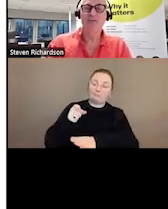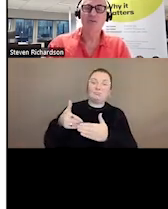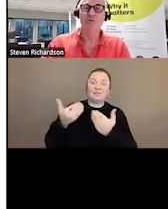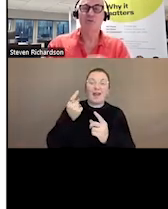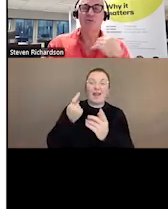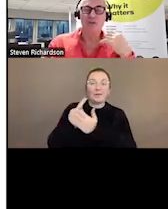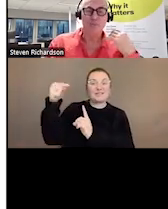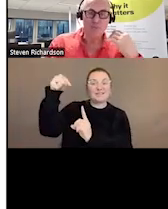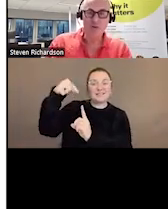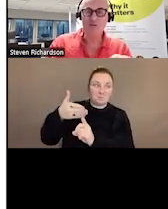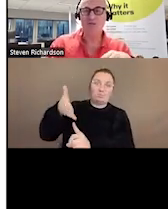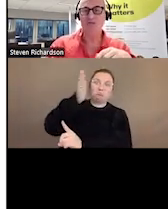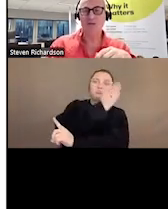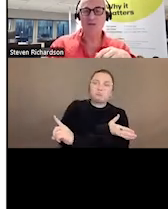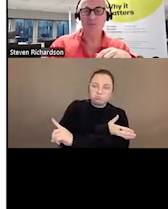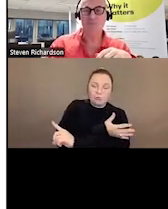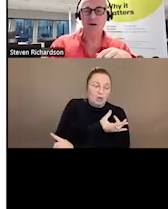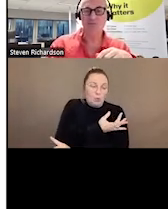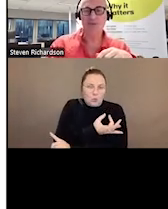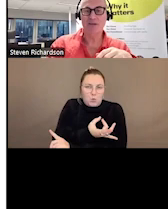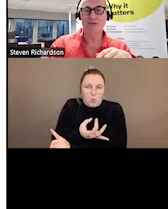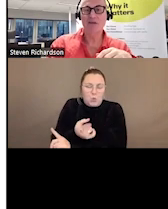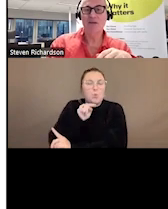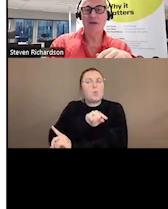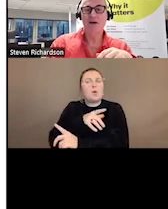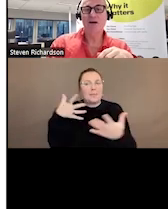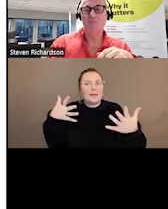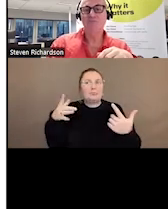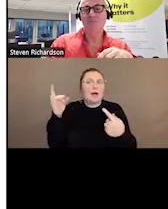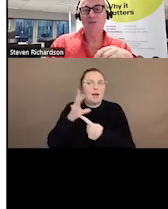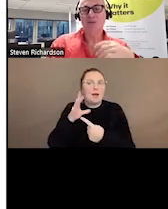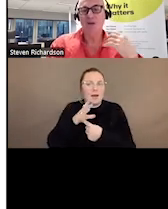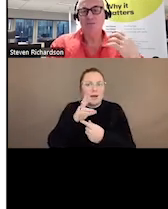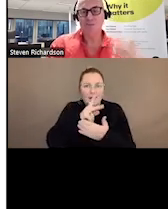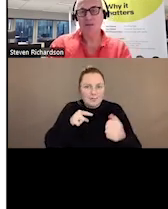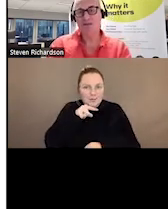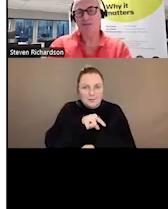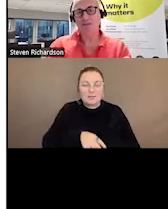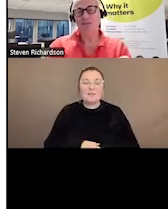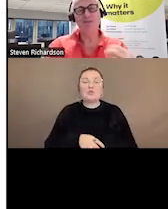So, preparation is certainly a big part of the key, you have to plan to succeed.